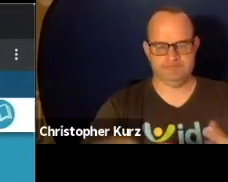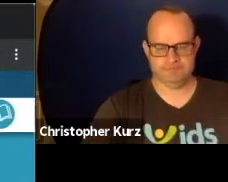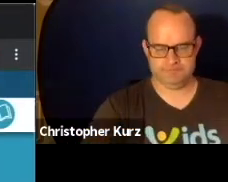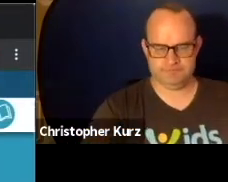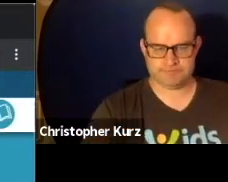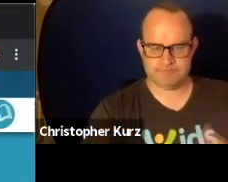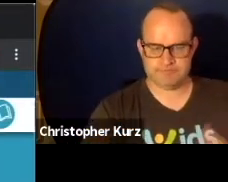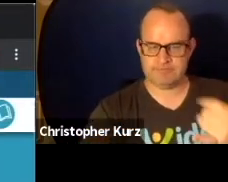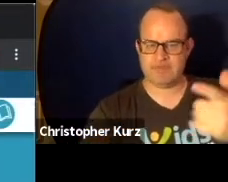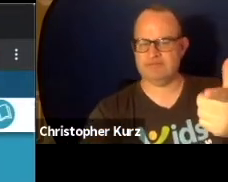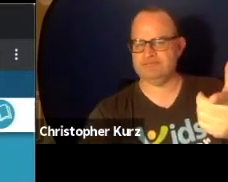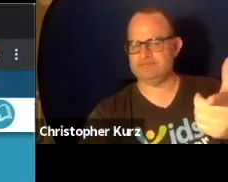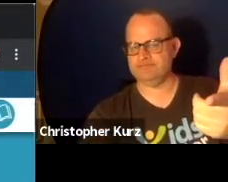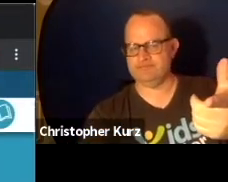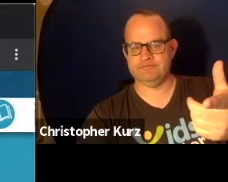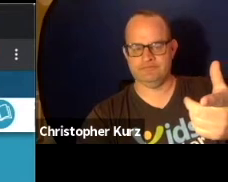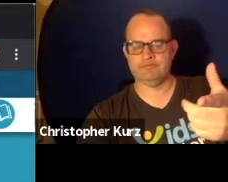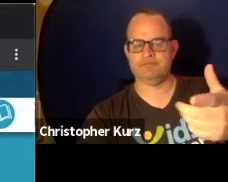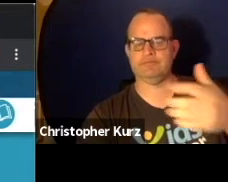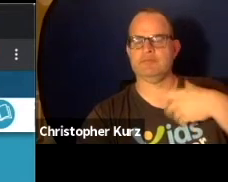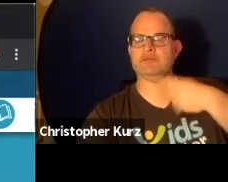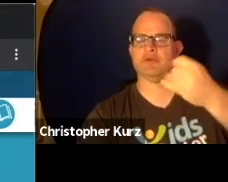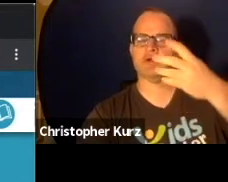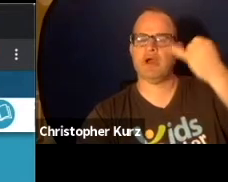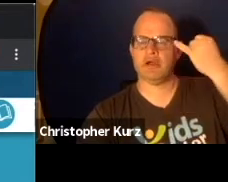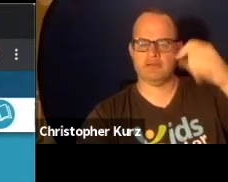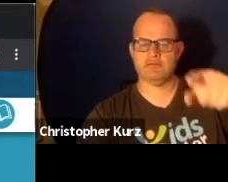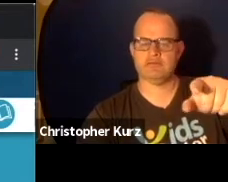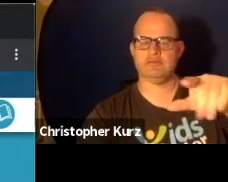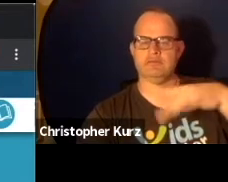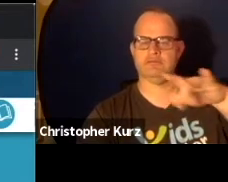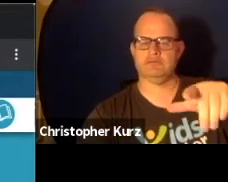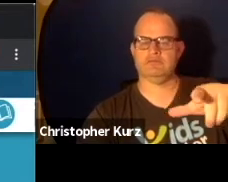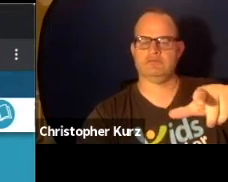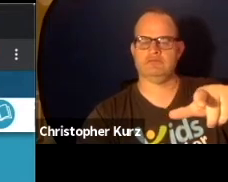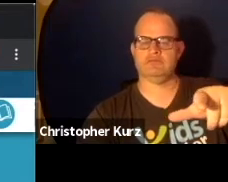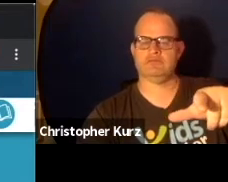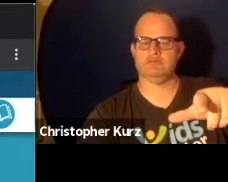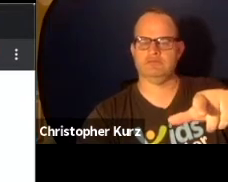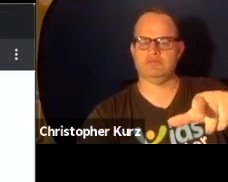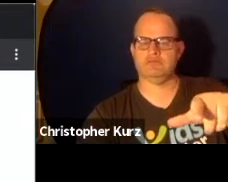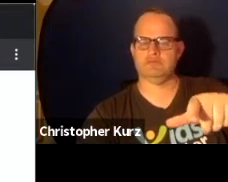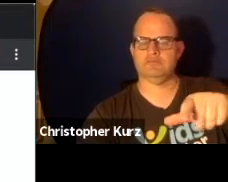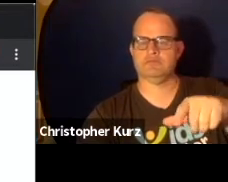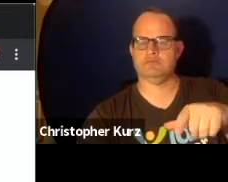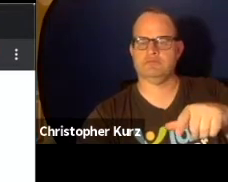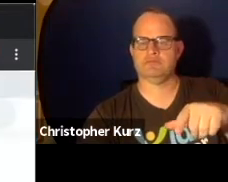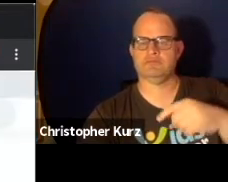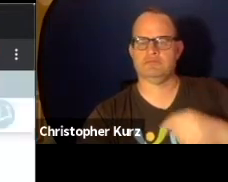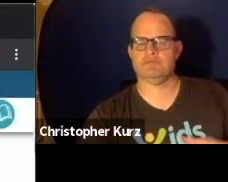and all of these will encourage bilingualism by using both sign and spoken language.